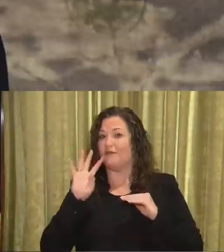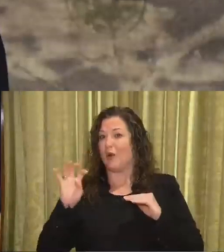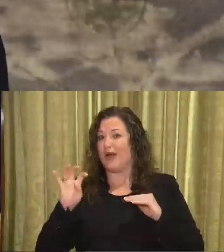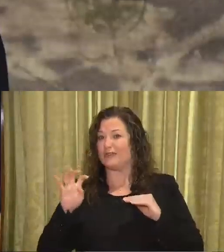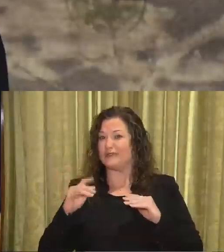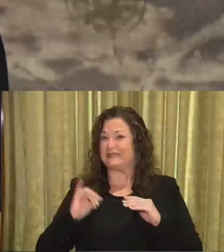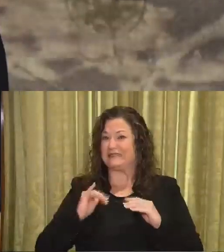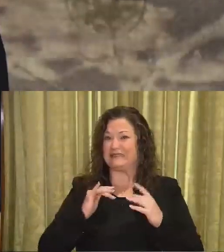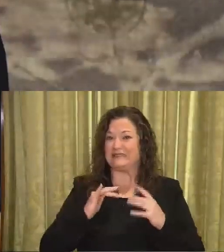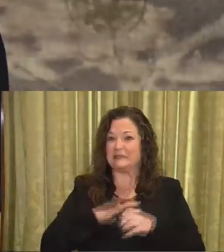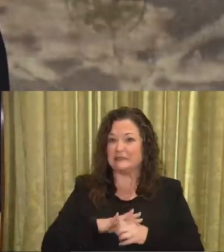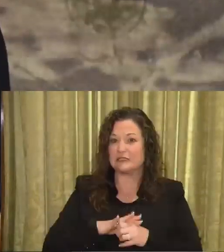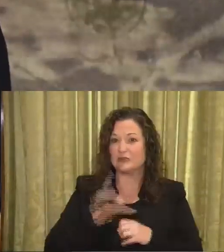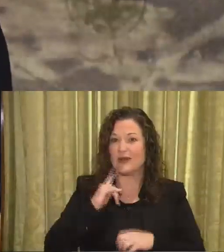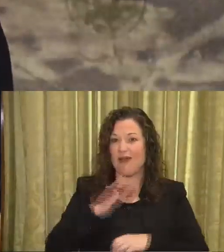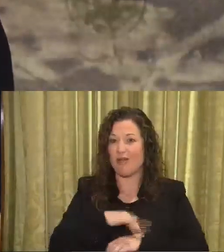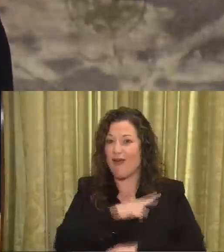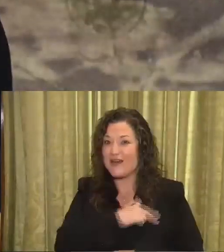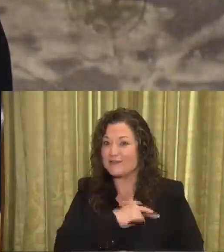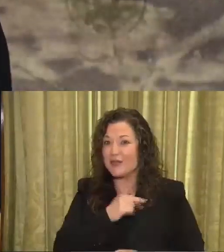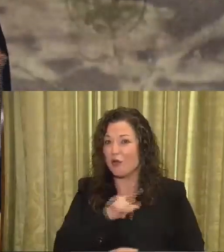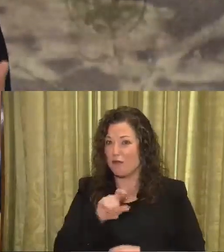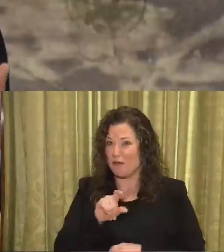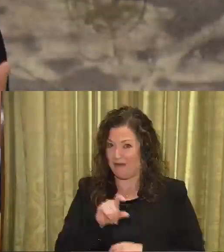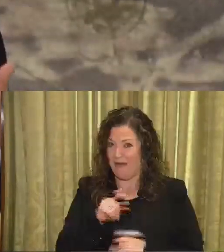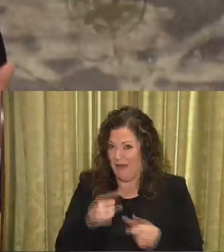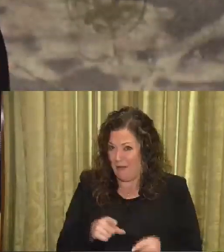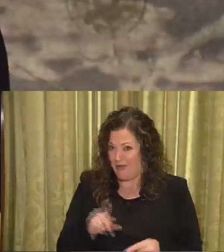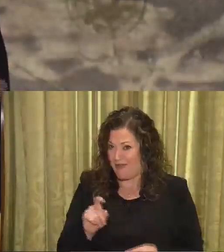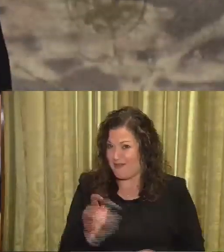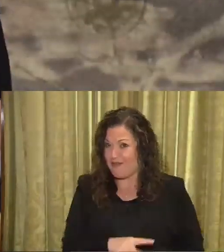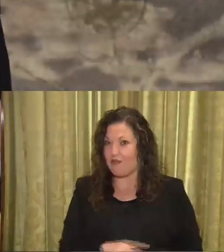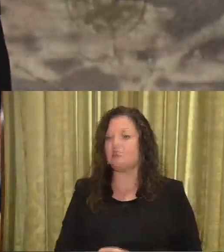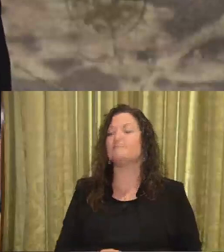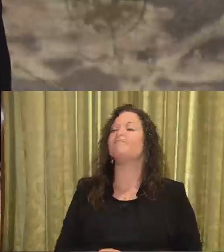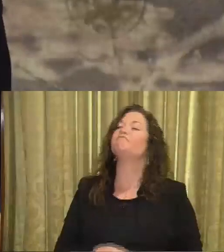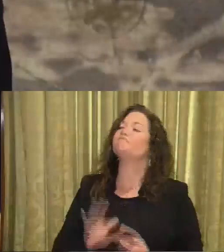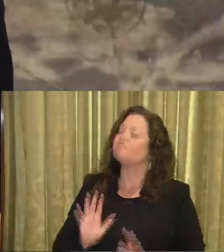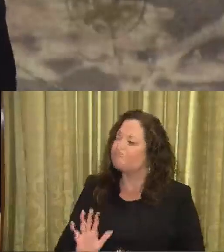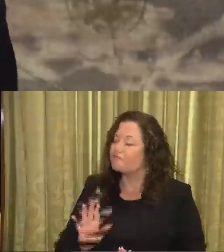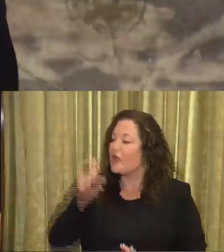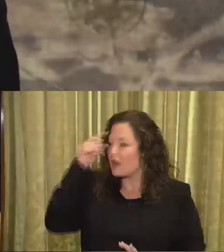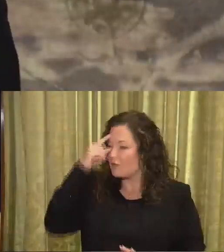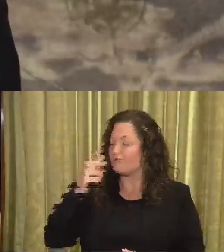Are we starting to see some of that strain? Well there is. But when you look at our hospitalizations now,